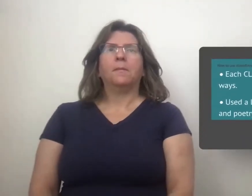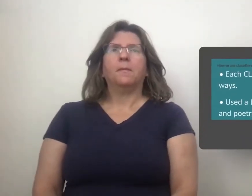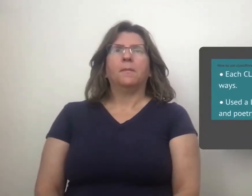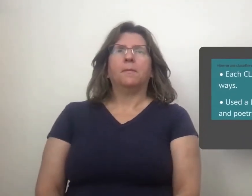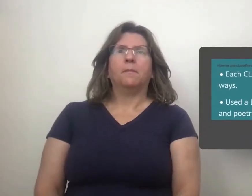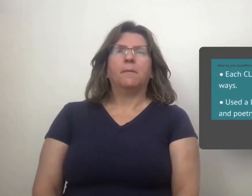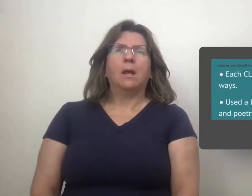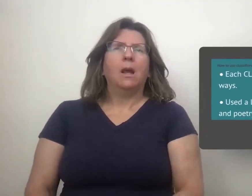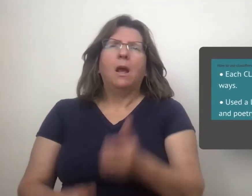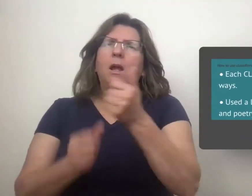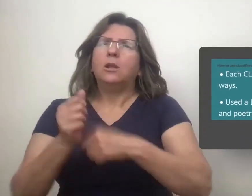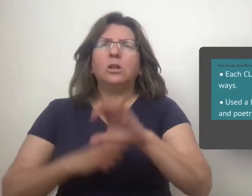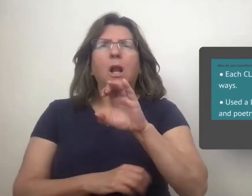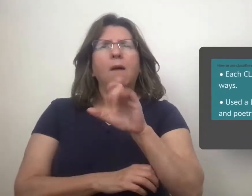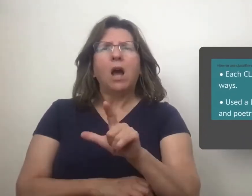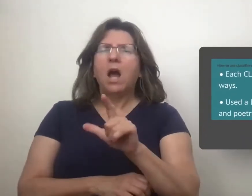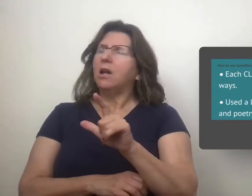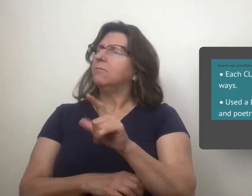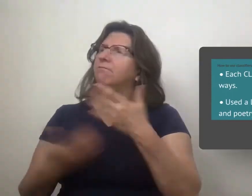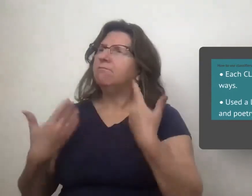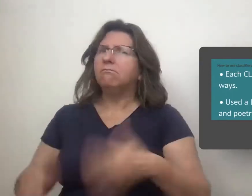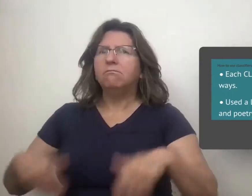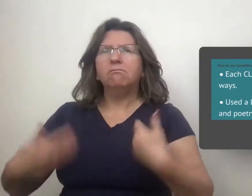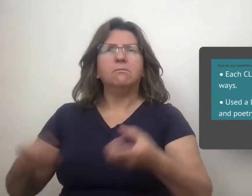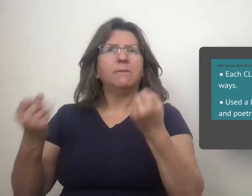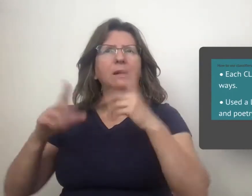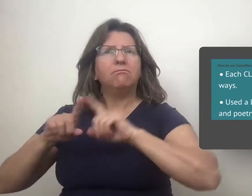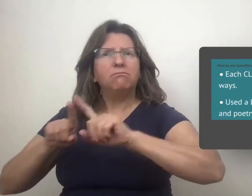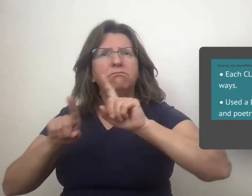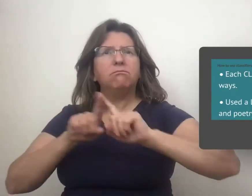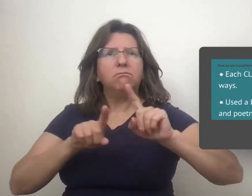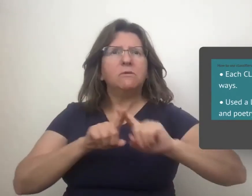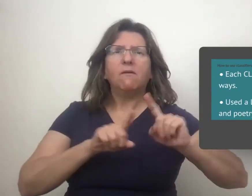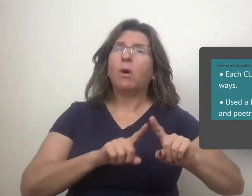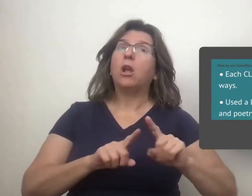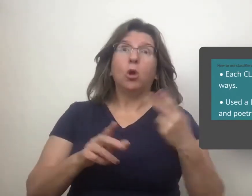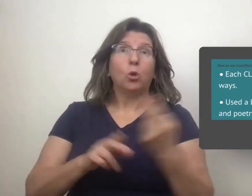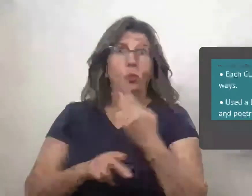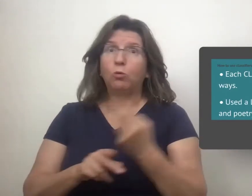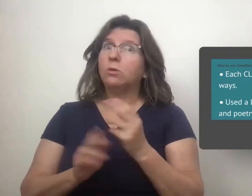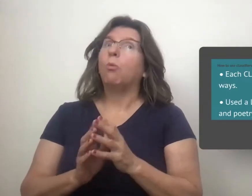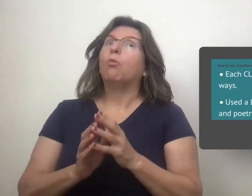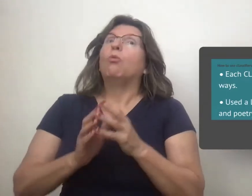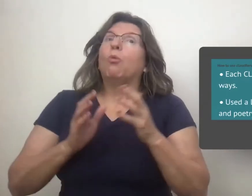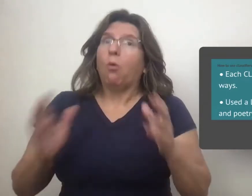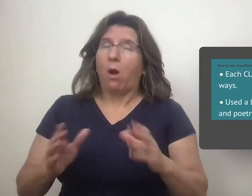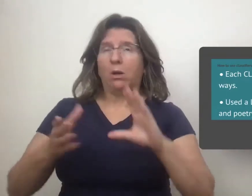Classifiers are used in various ways but limited to specific meaning representations.